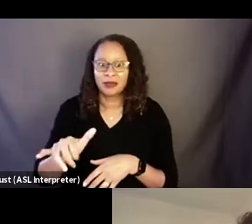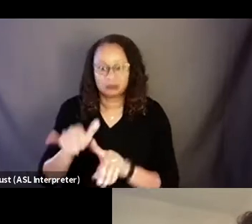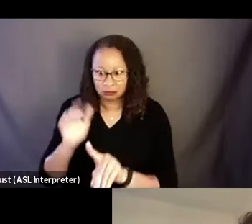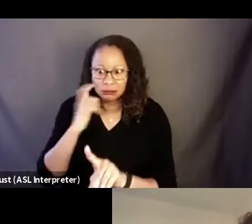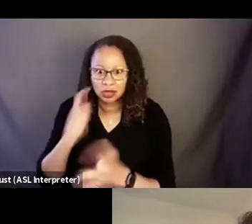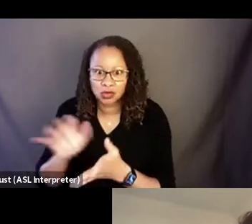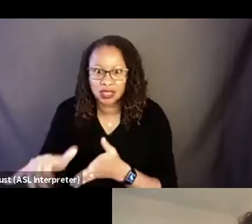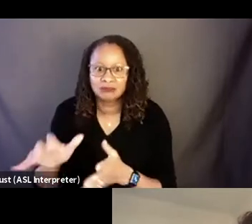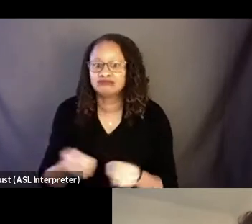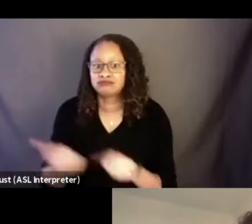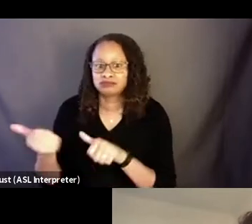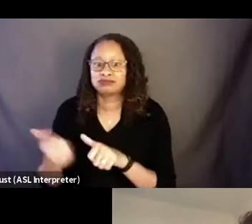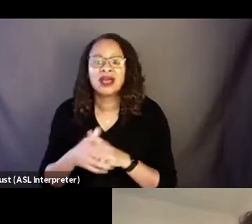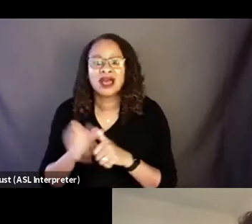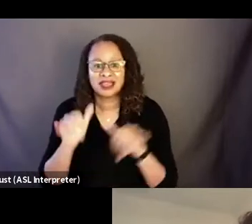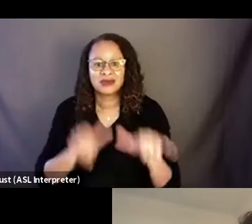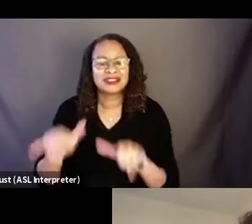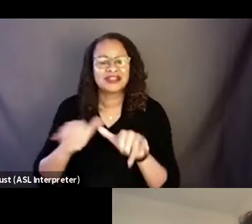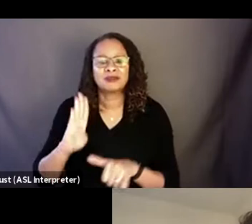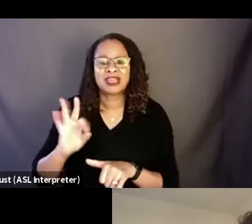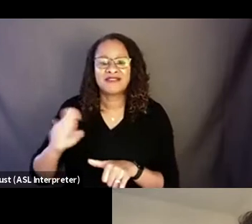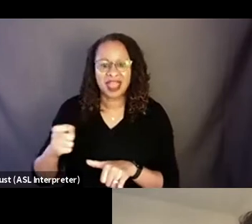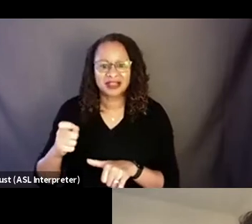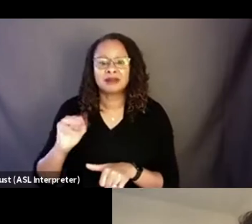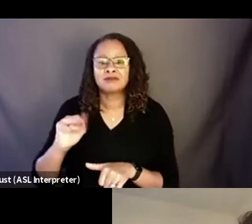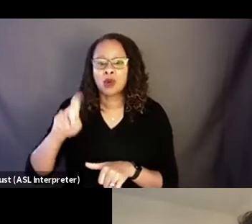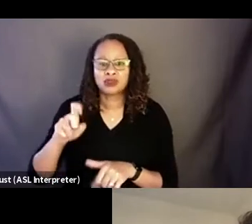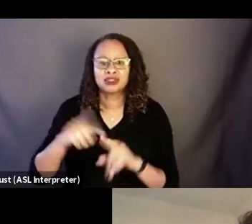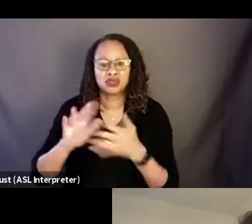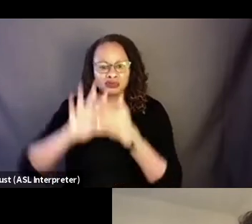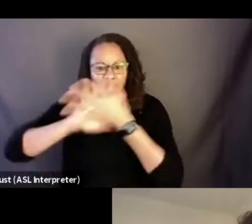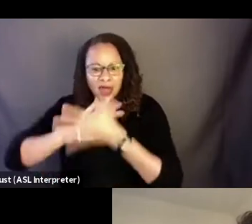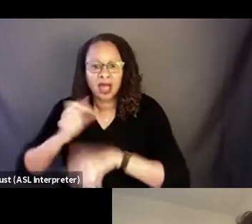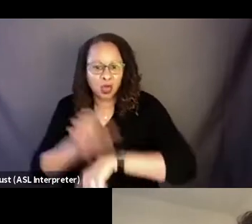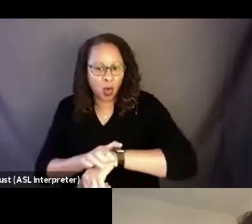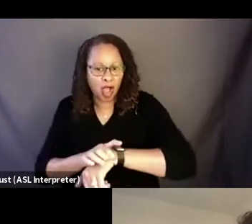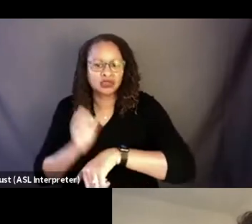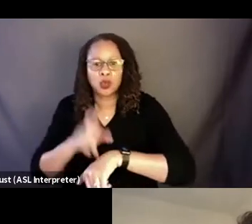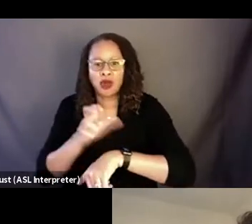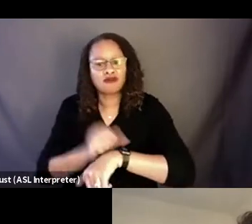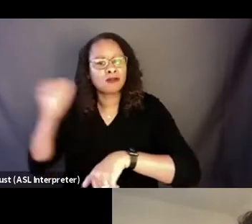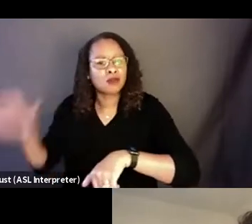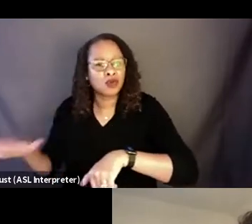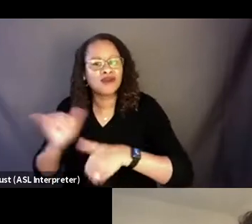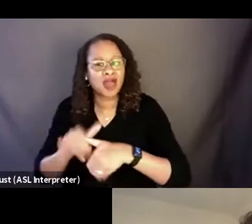Then we'd go into a standard VFX mode to obscure the watch or remove the watch or change the color of the watch.